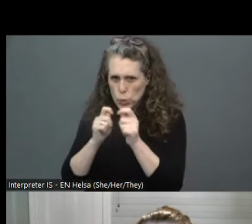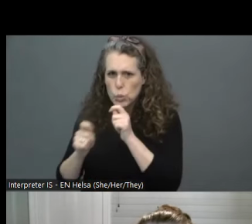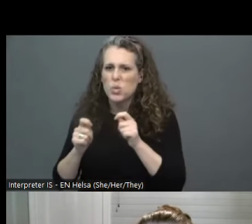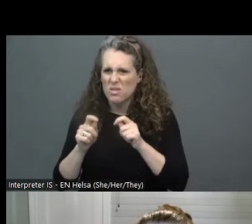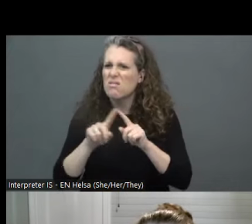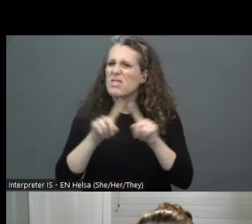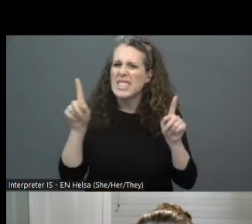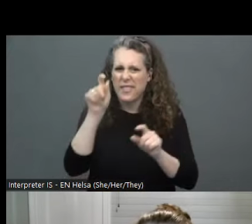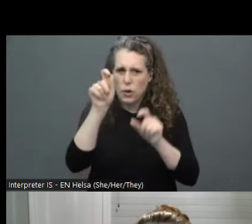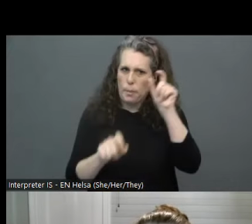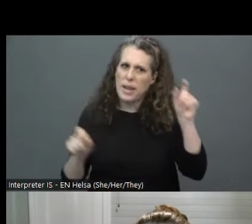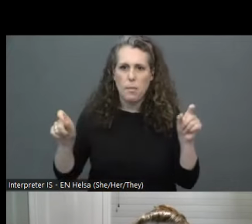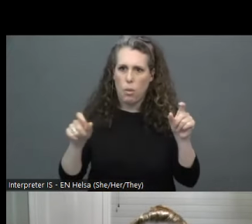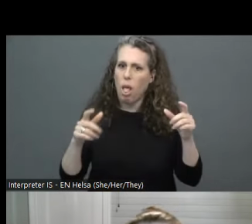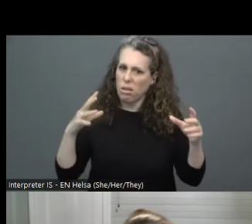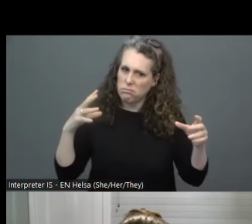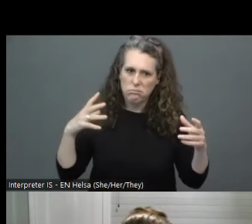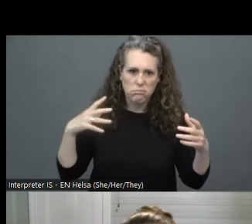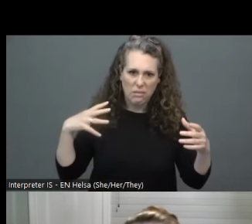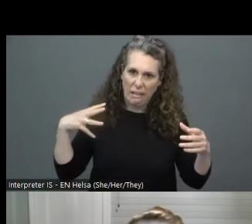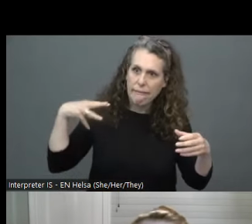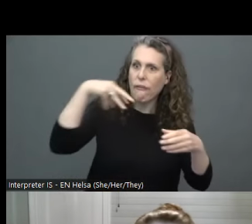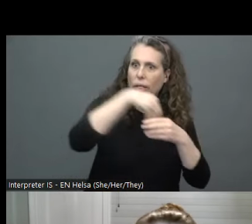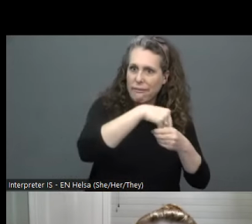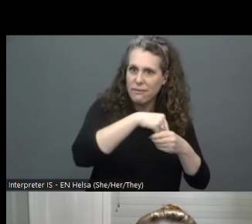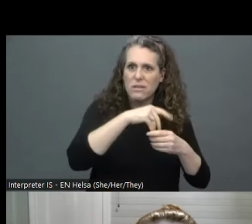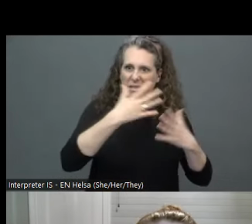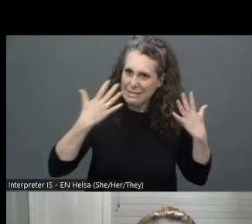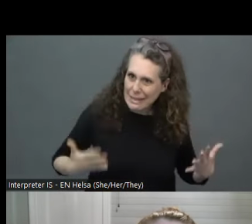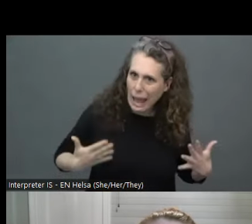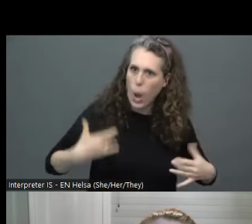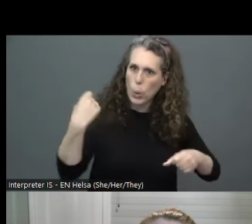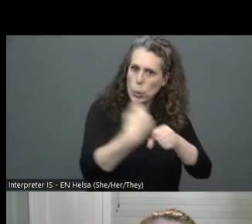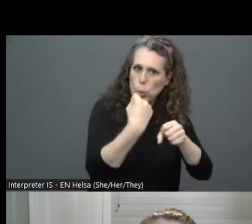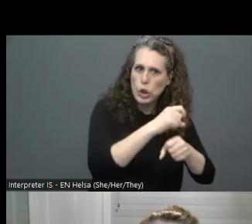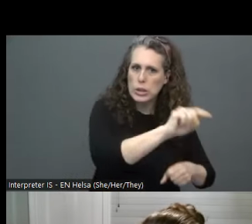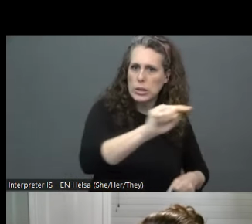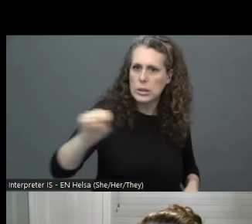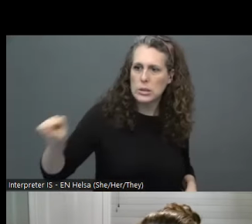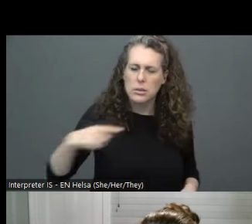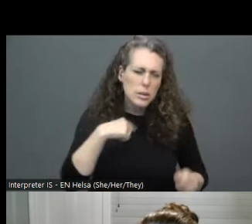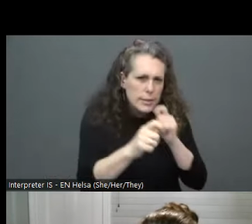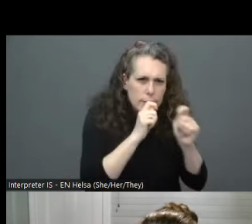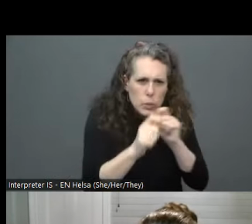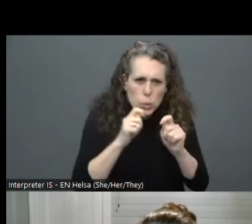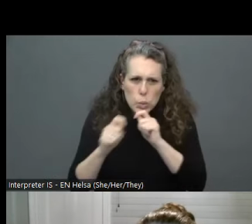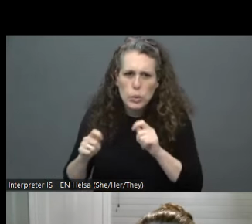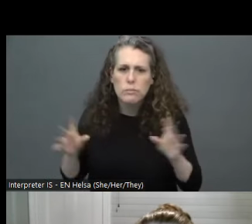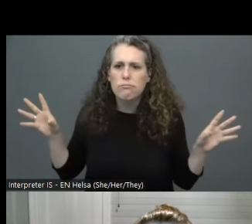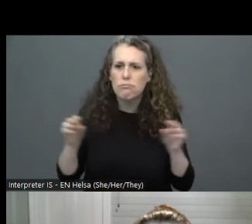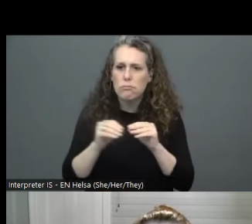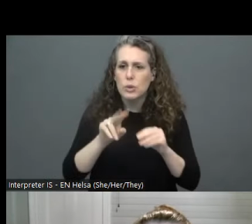are engaged in the technical support mechanisms or projects. In total we did 26 interviews with